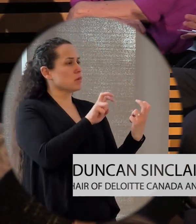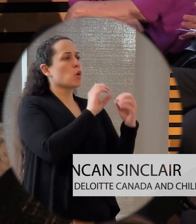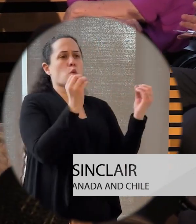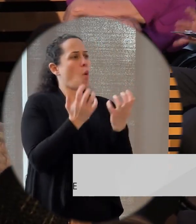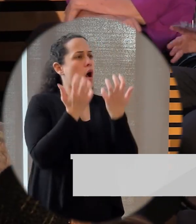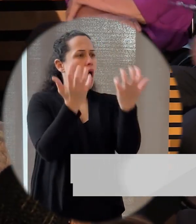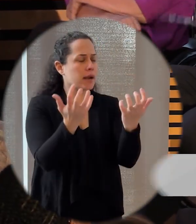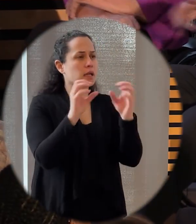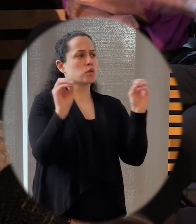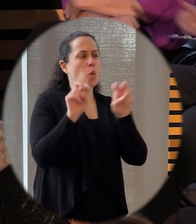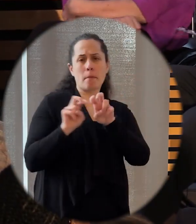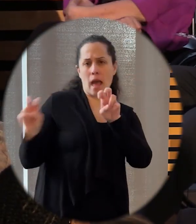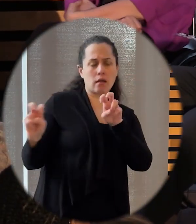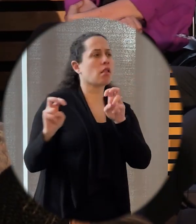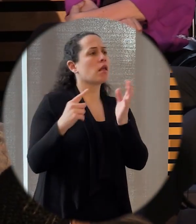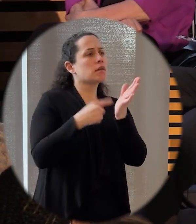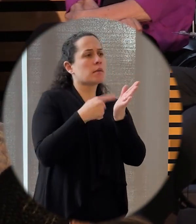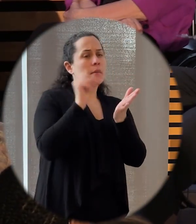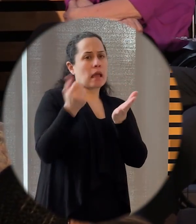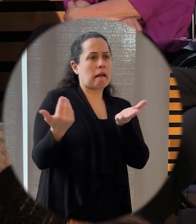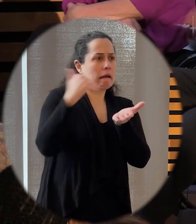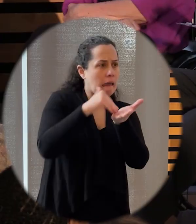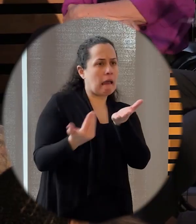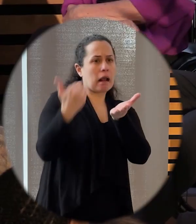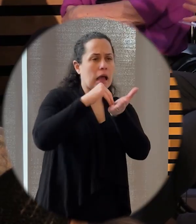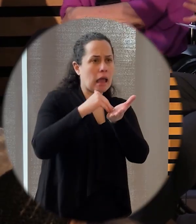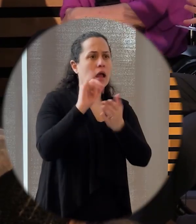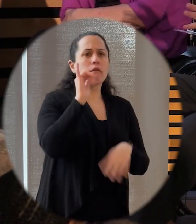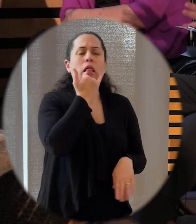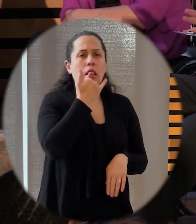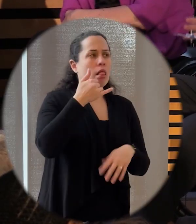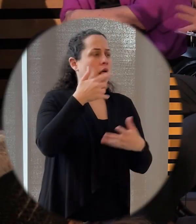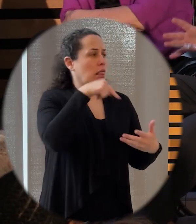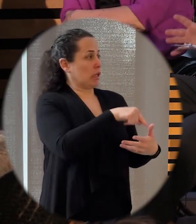around me. Sometimes we can do a retake. So, trust me, this is going to be an exciting